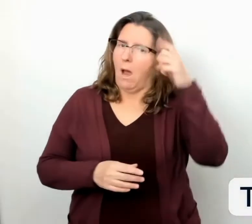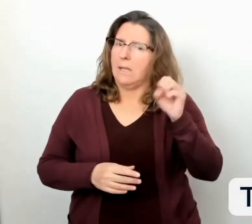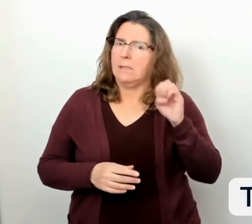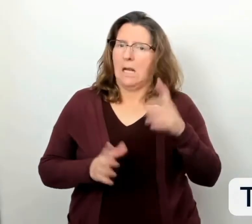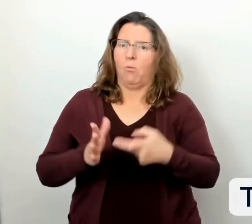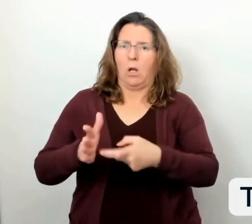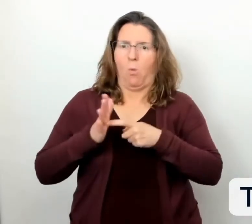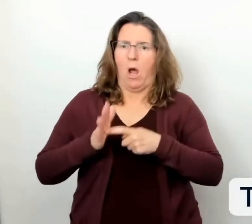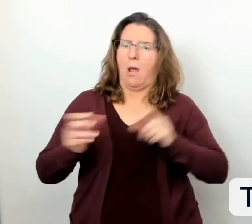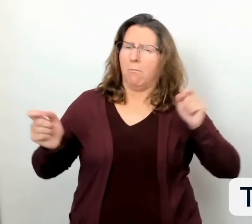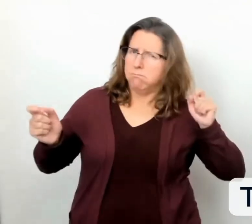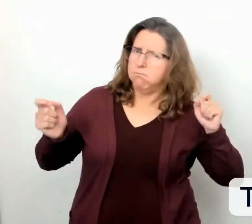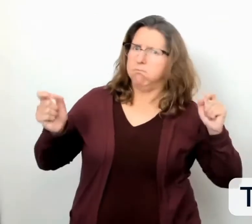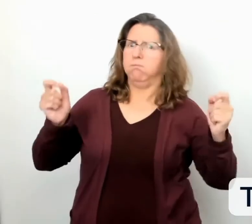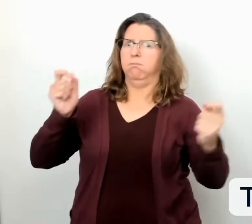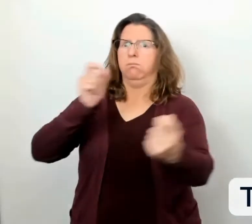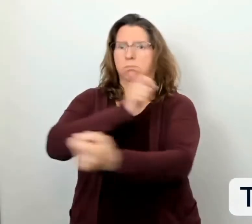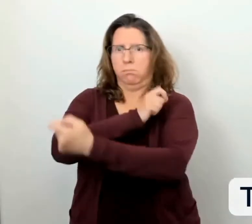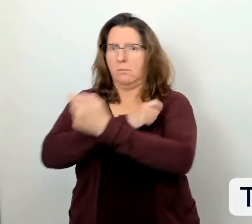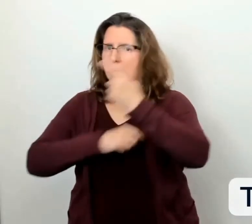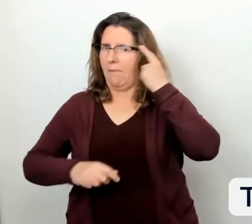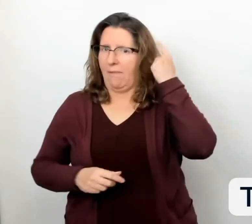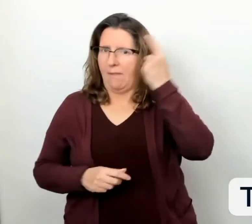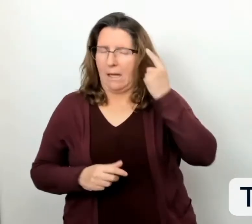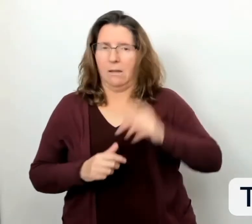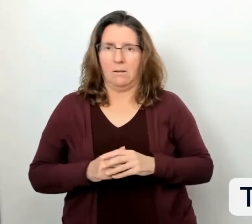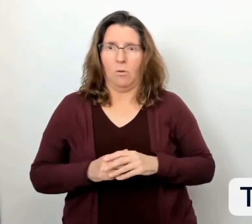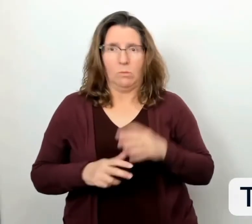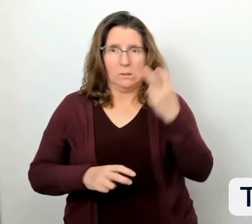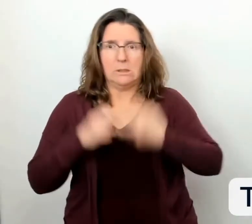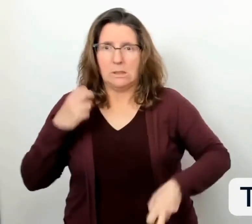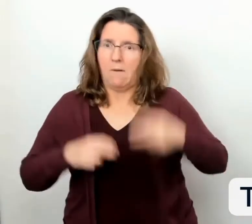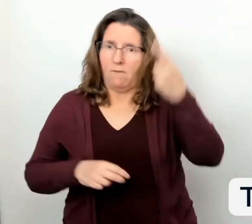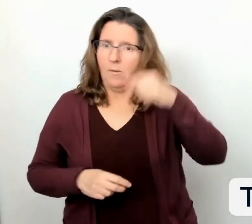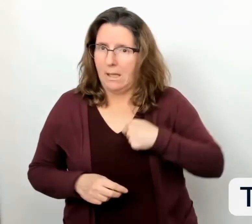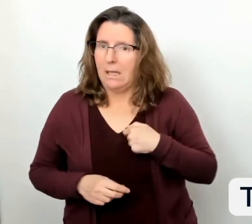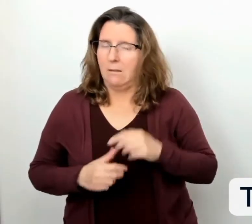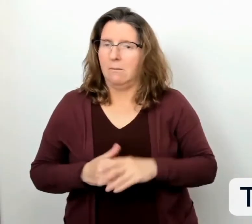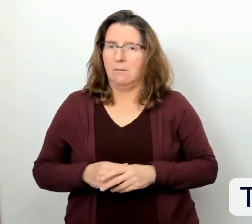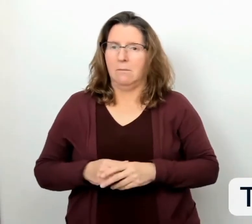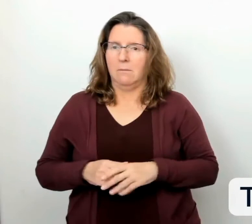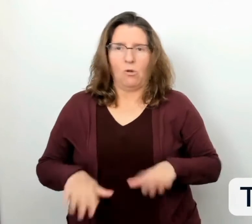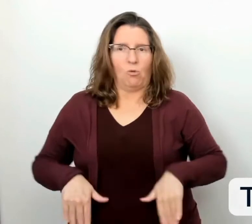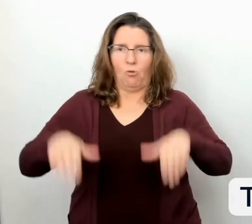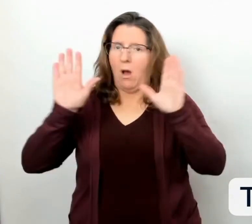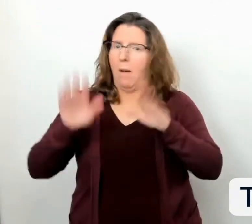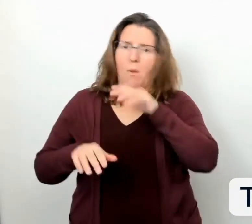The growth mindset is a huge shift in thinking for us. It sure was tough for me.